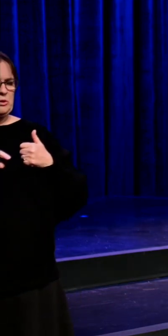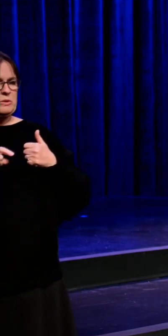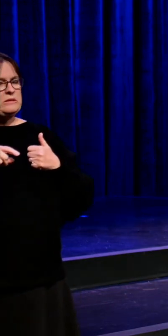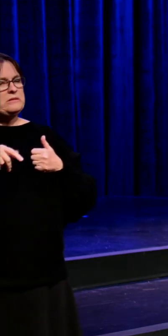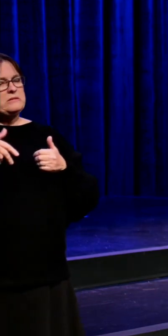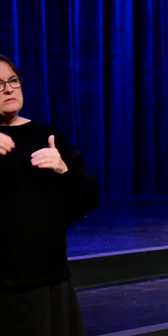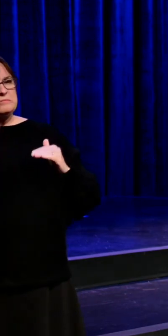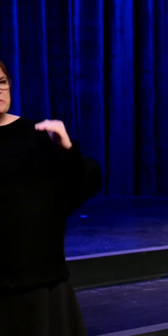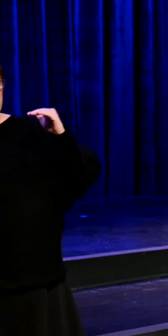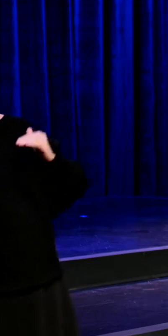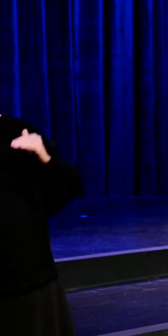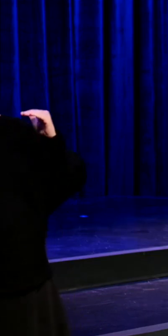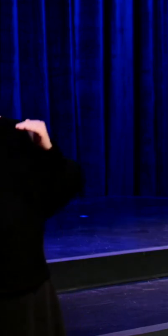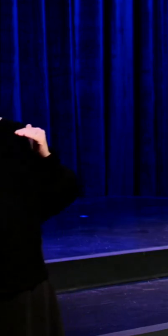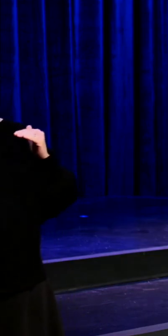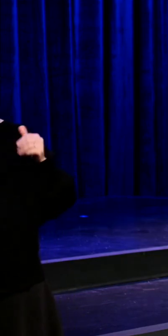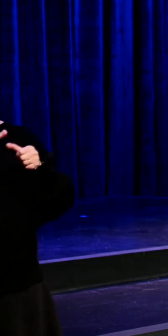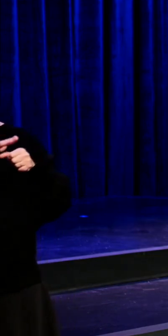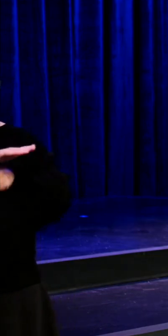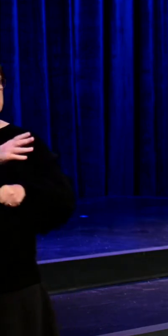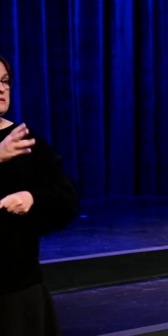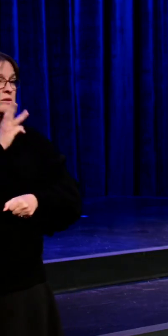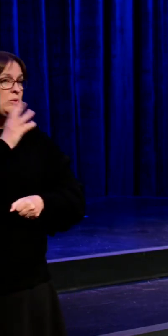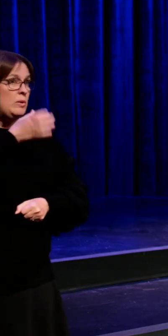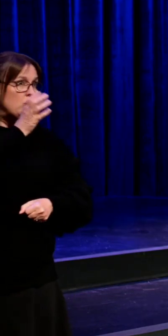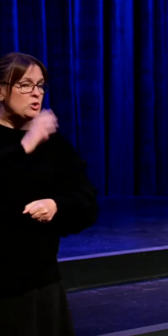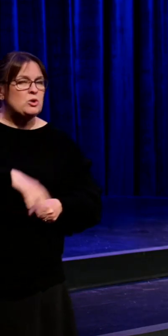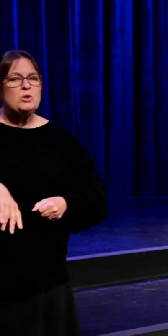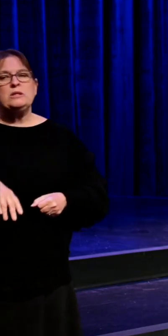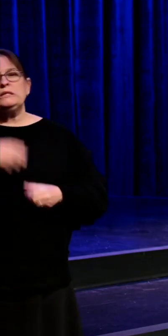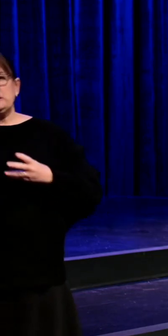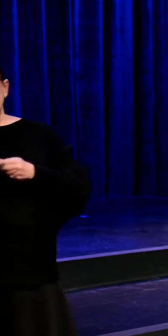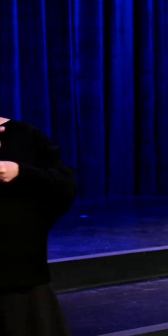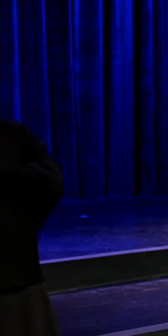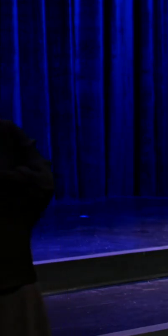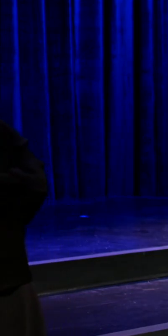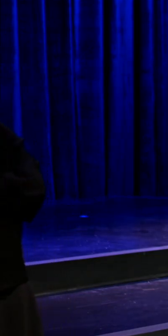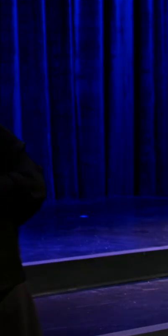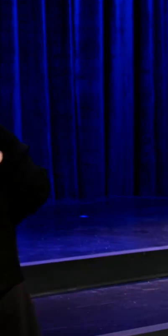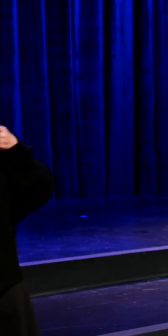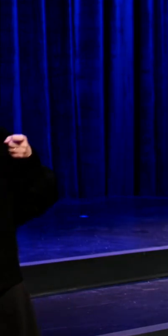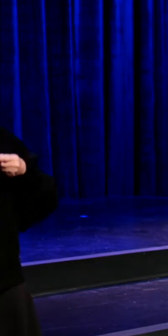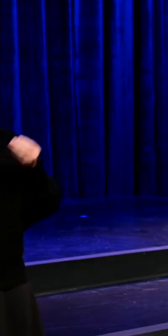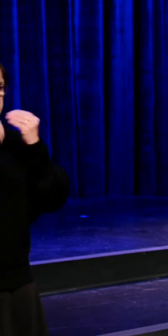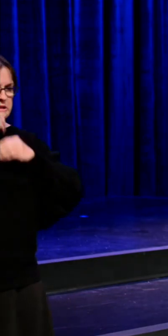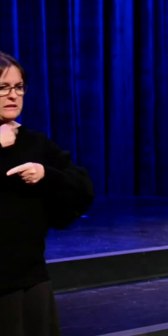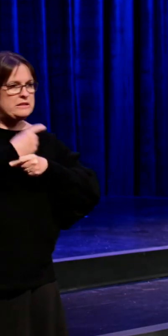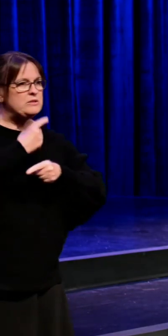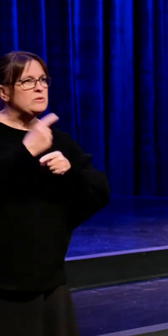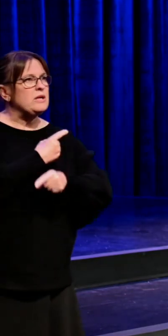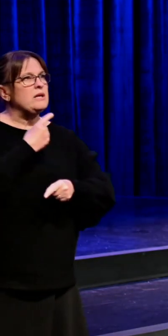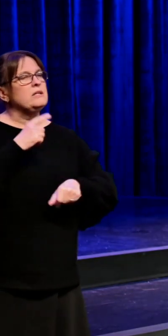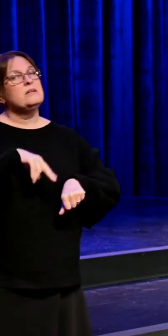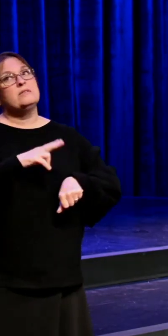balance of getting enough hydration, sleeping enough, managing nutrition, of course managing